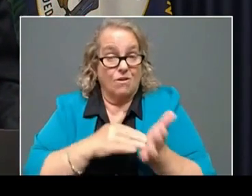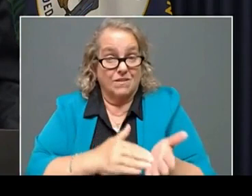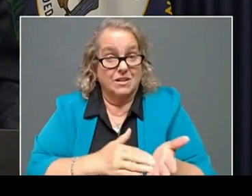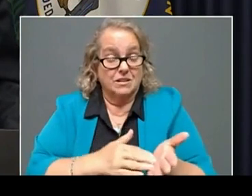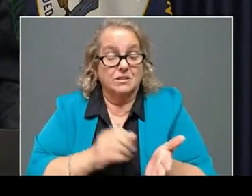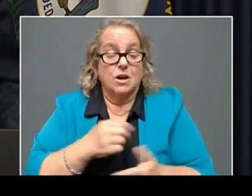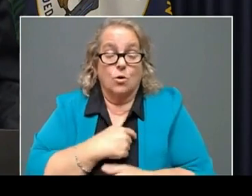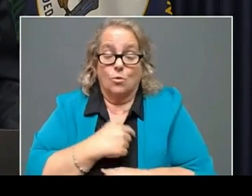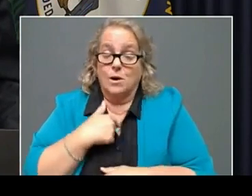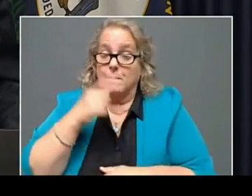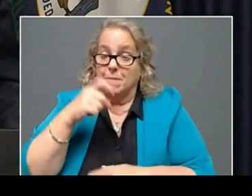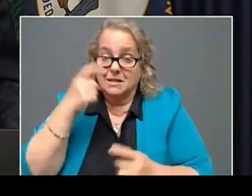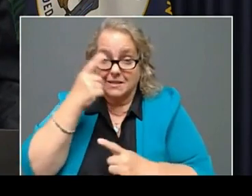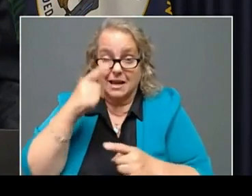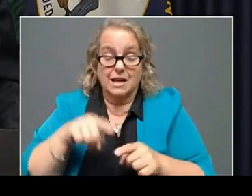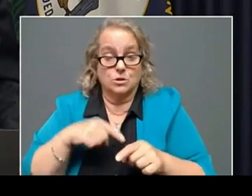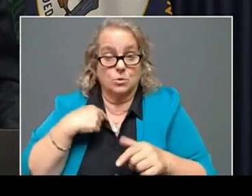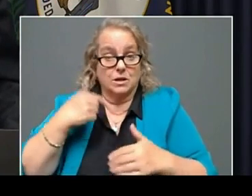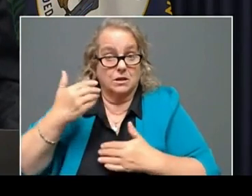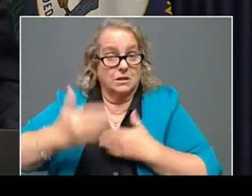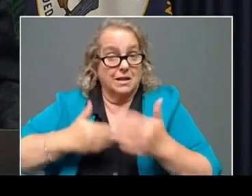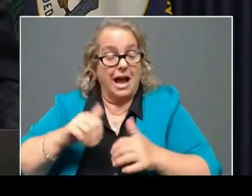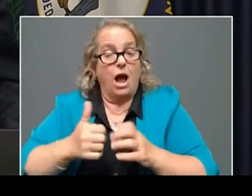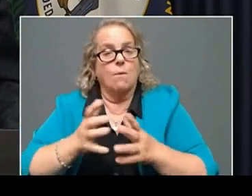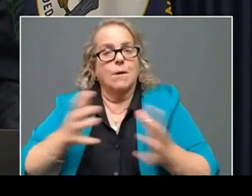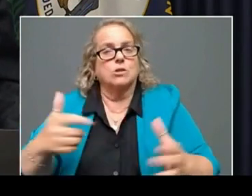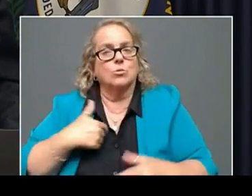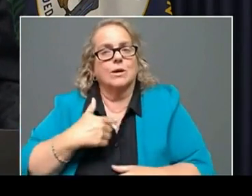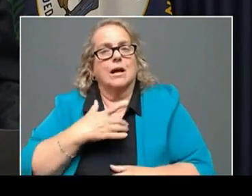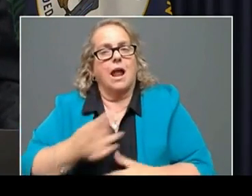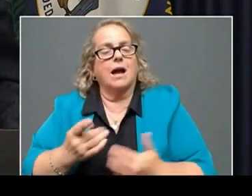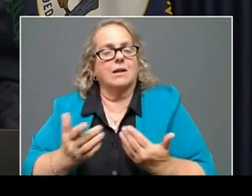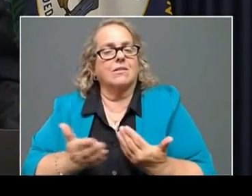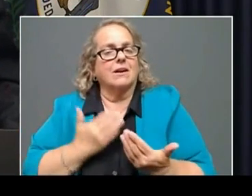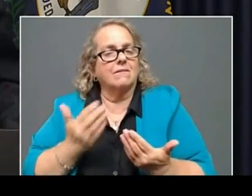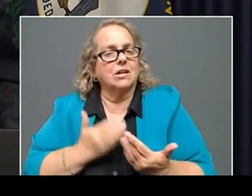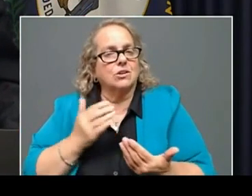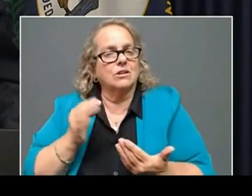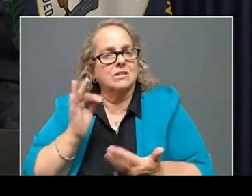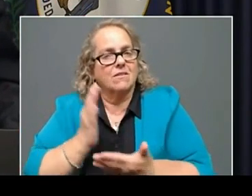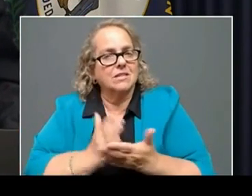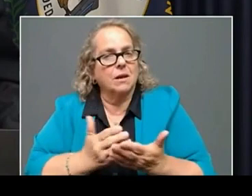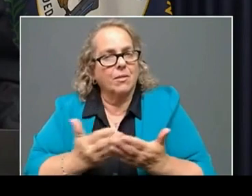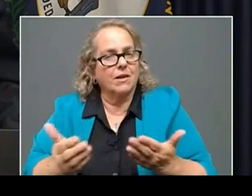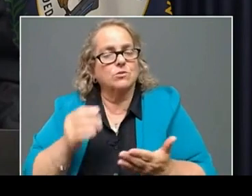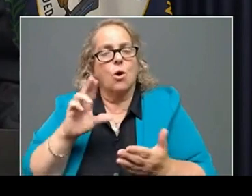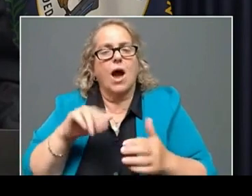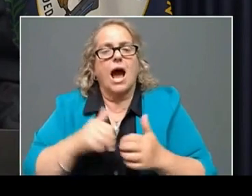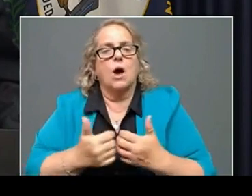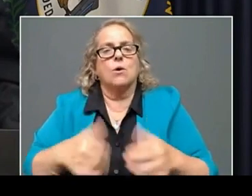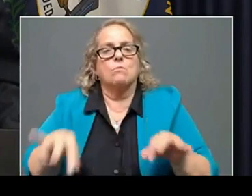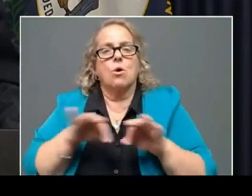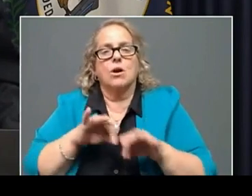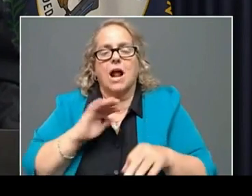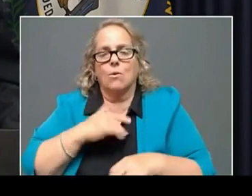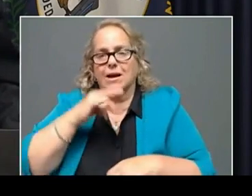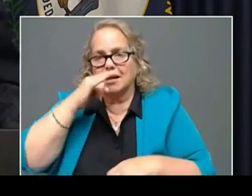move forward, how much we like the convenience of of certain things or how important it is that our kids are in every day. I will say that lila bashir,